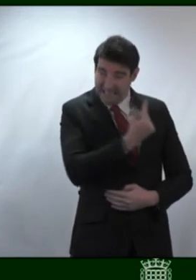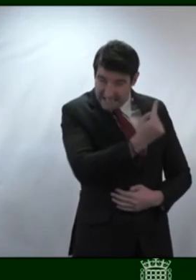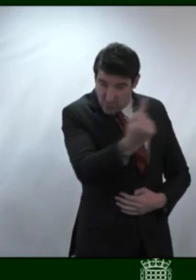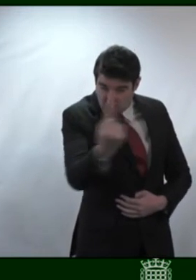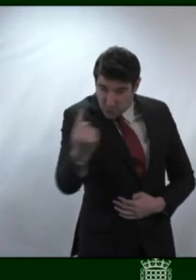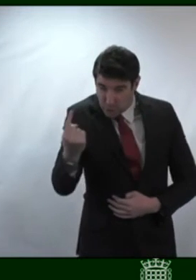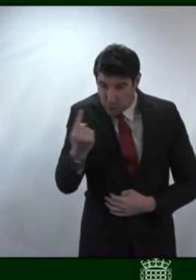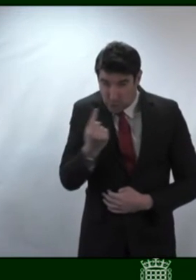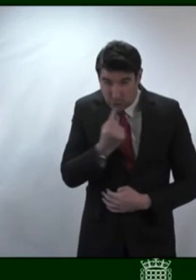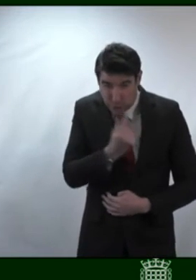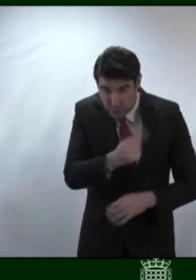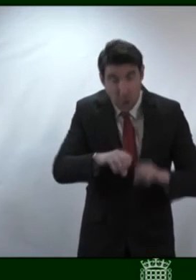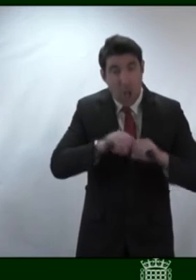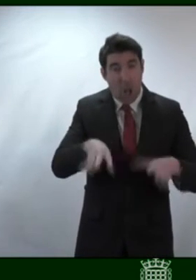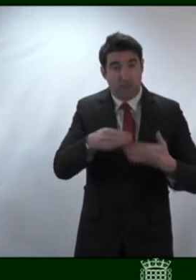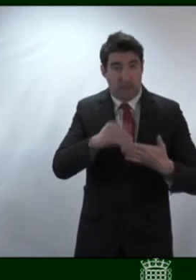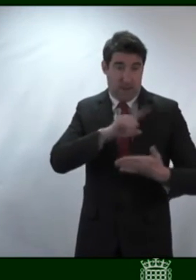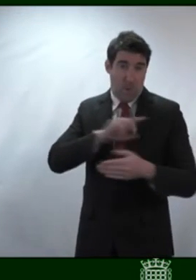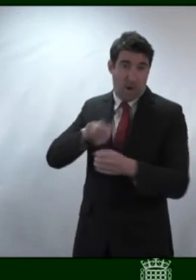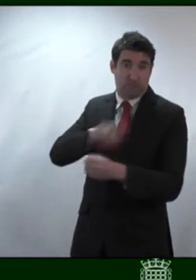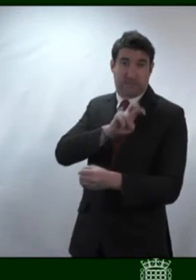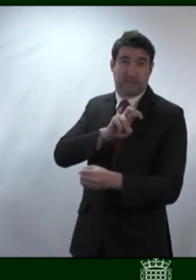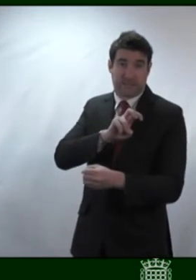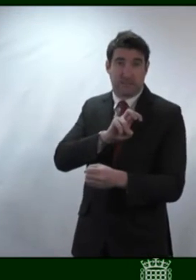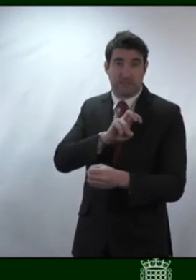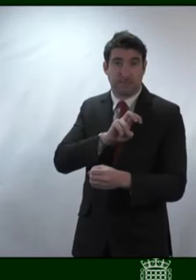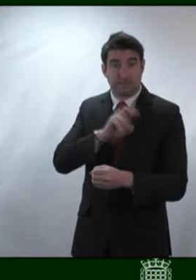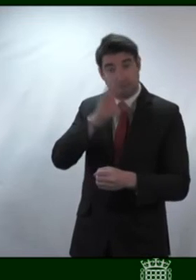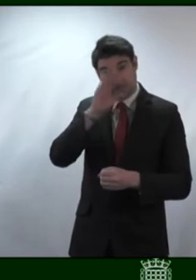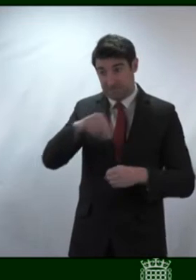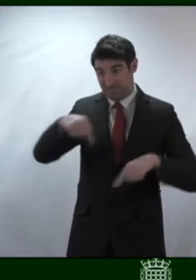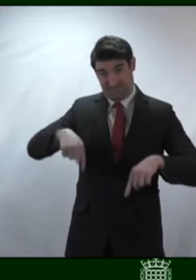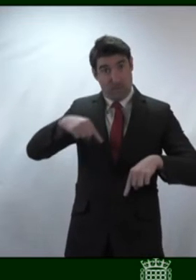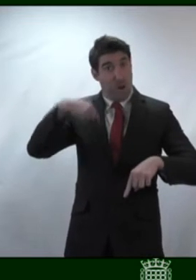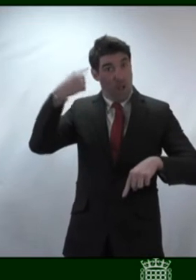Westminster throughout the Brexit process, and we are now being kept in the dark